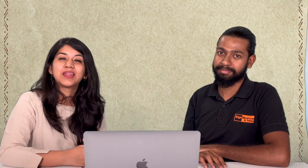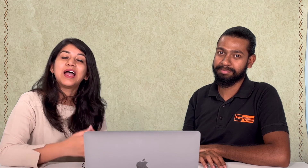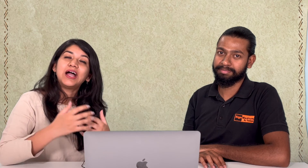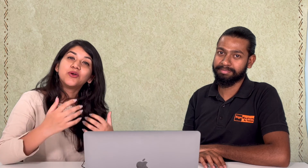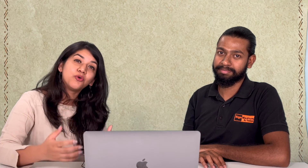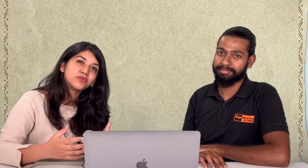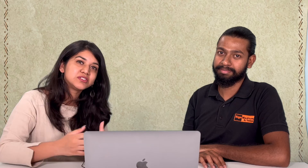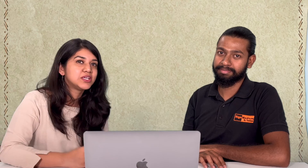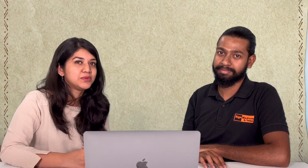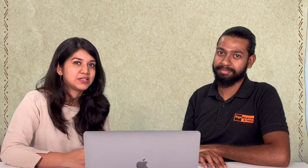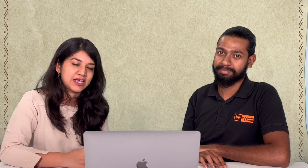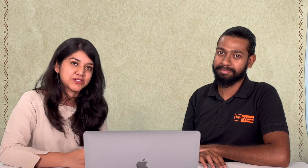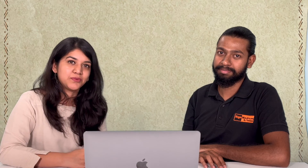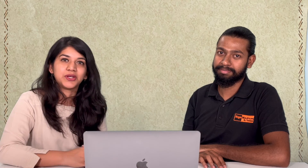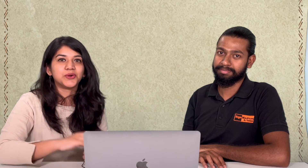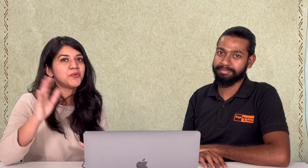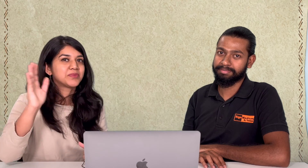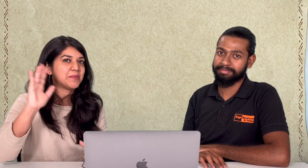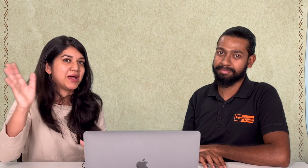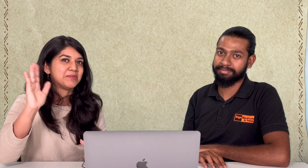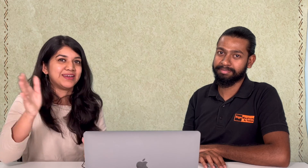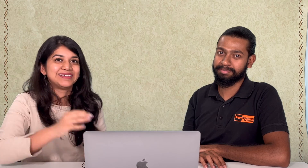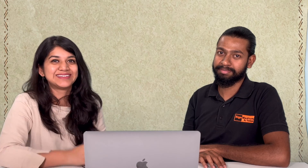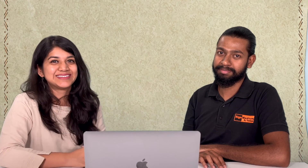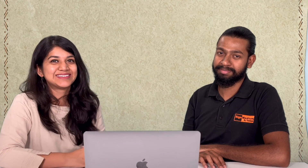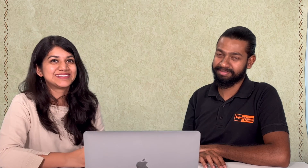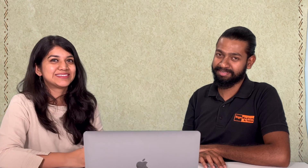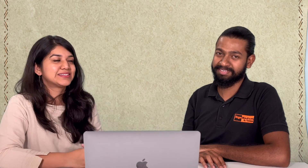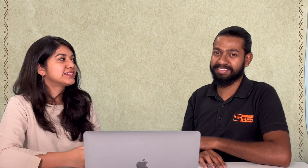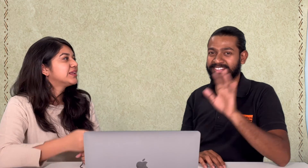I hope to see you in the next video. Bye-bye.